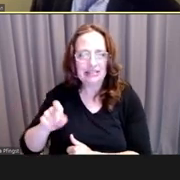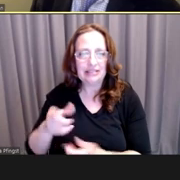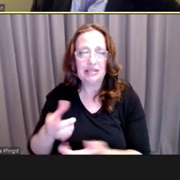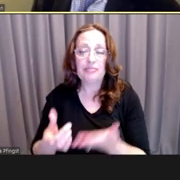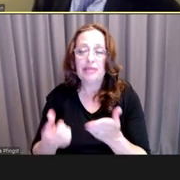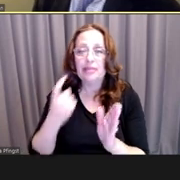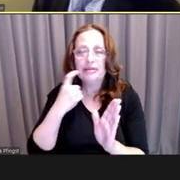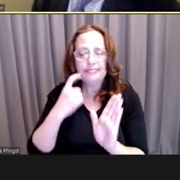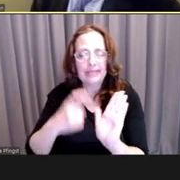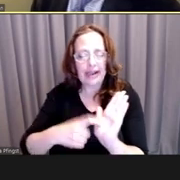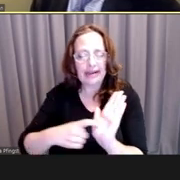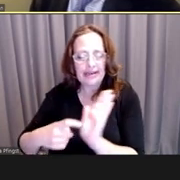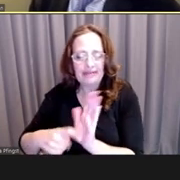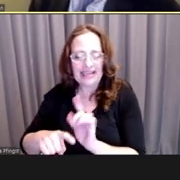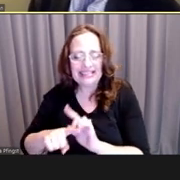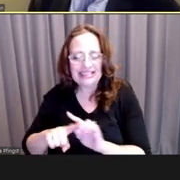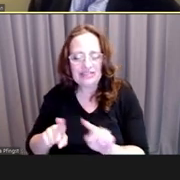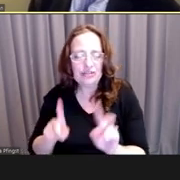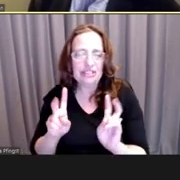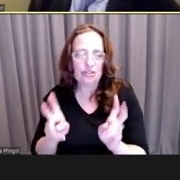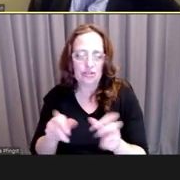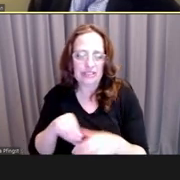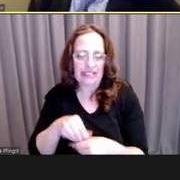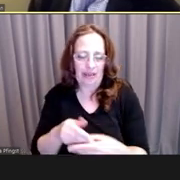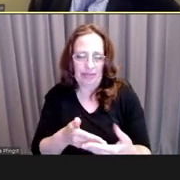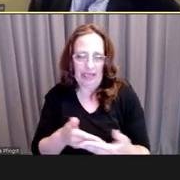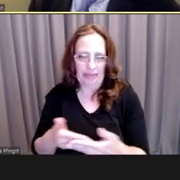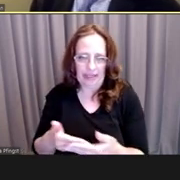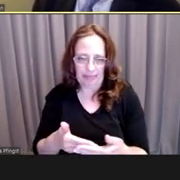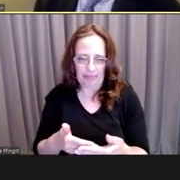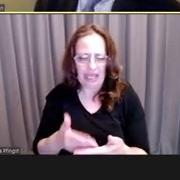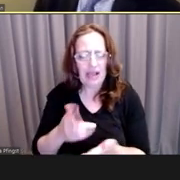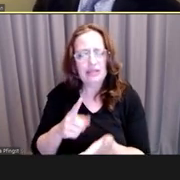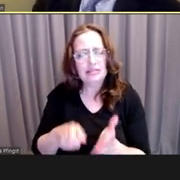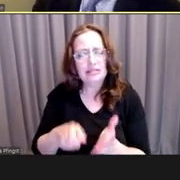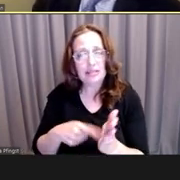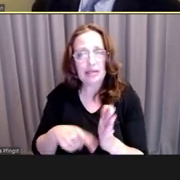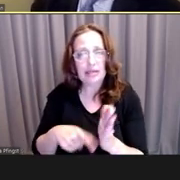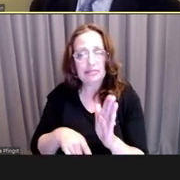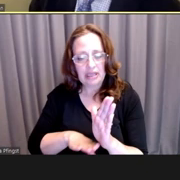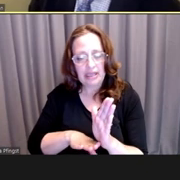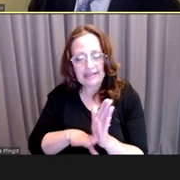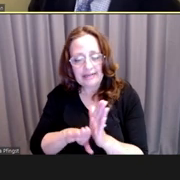issues. Some of these get diagnosed much later. Once they start school.